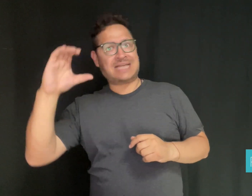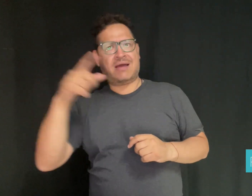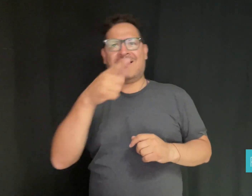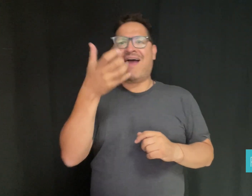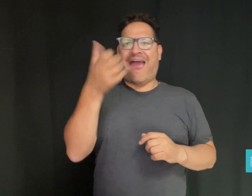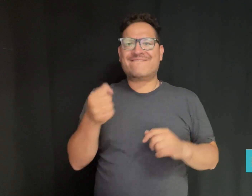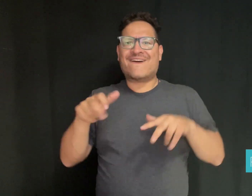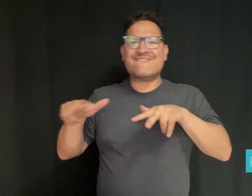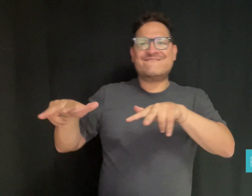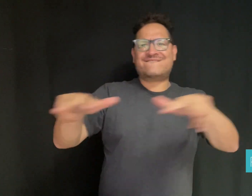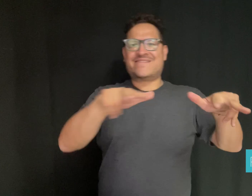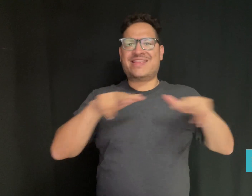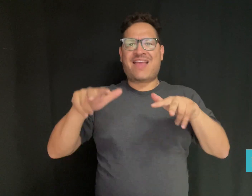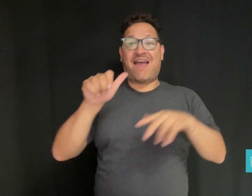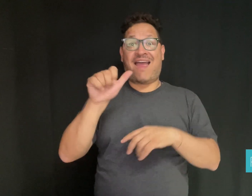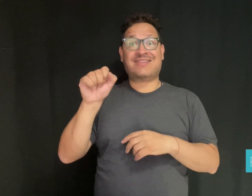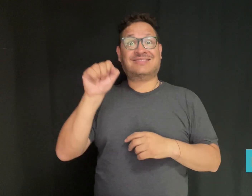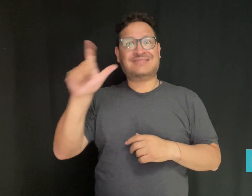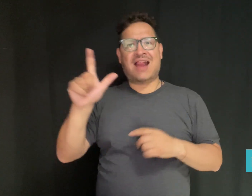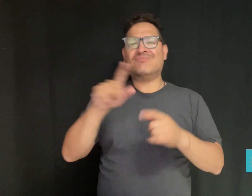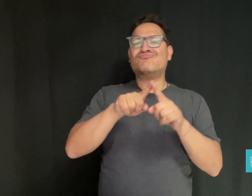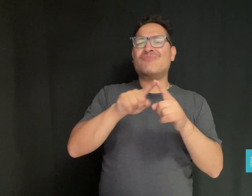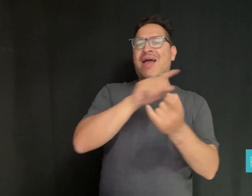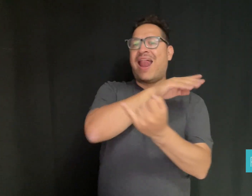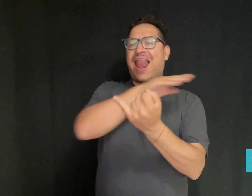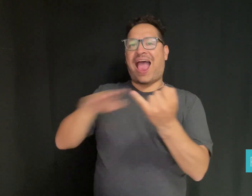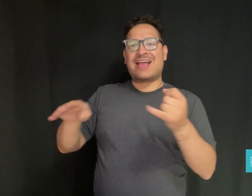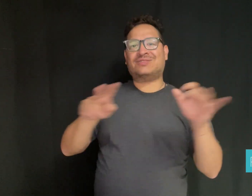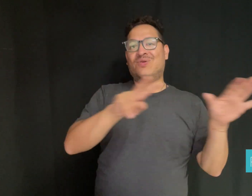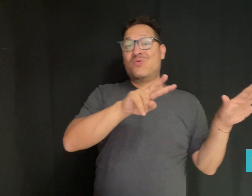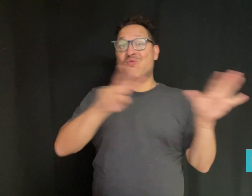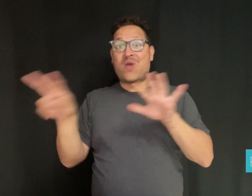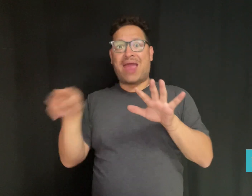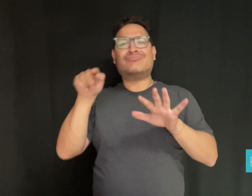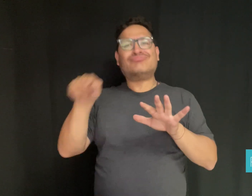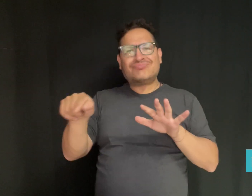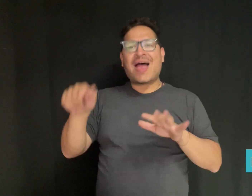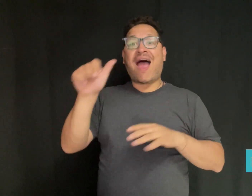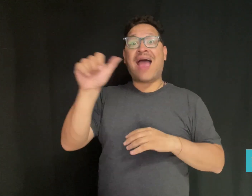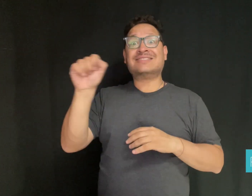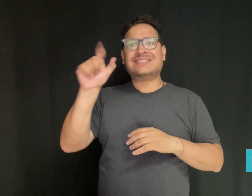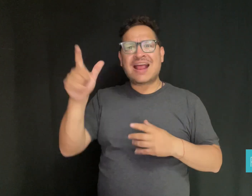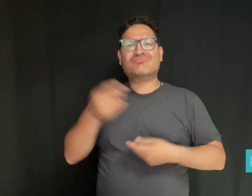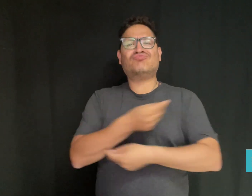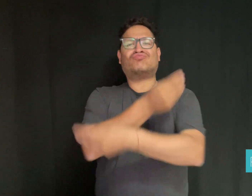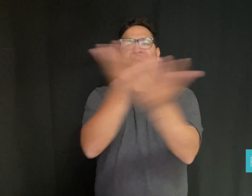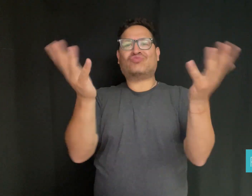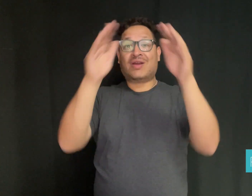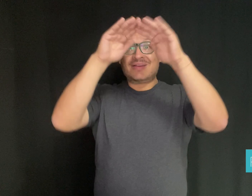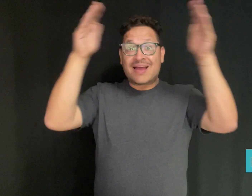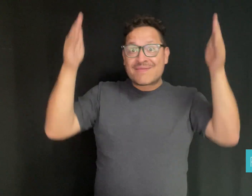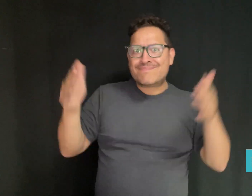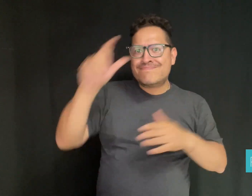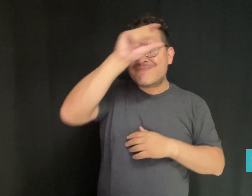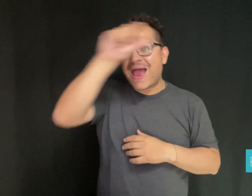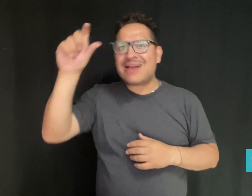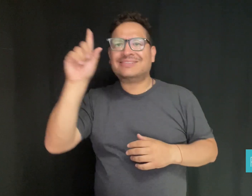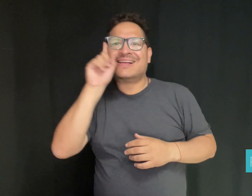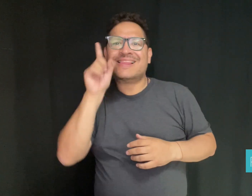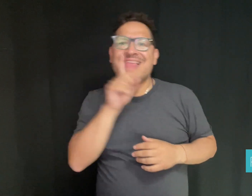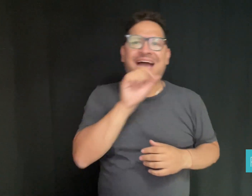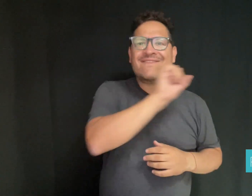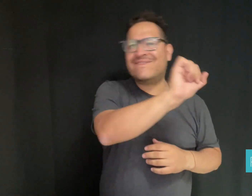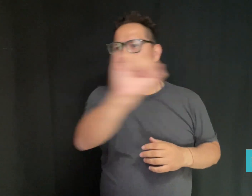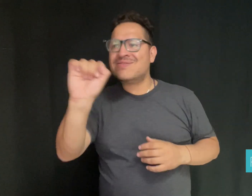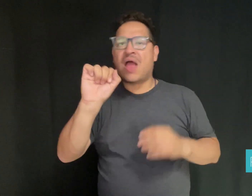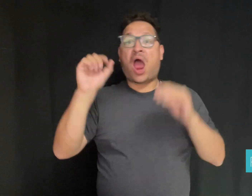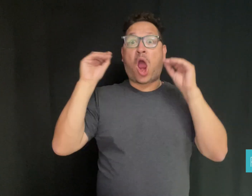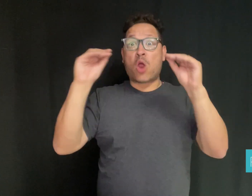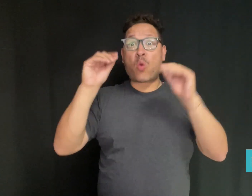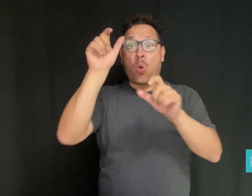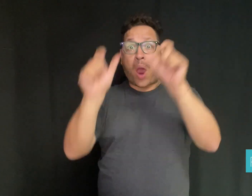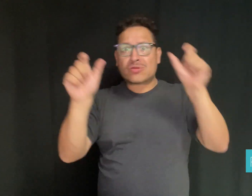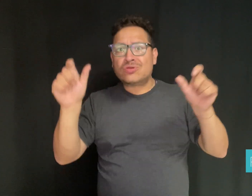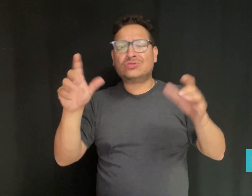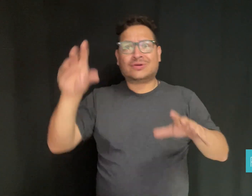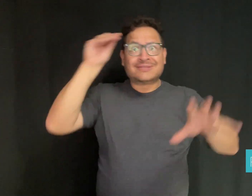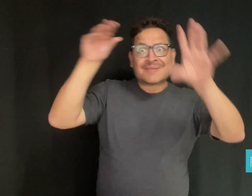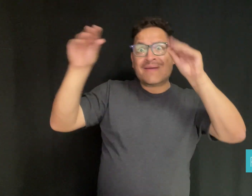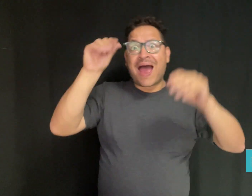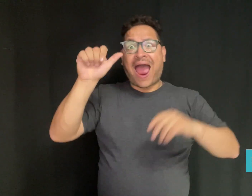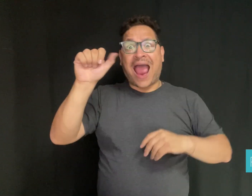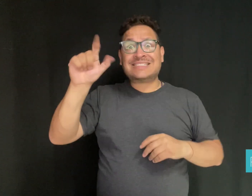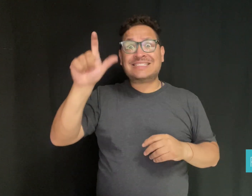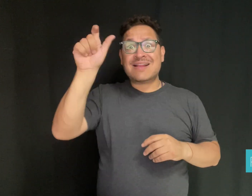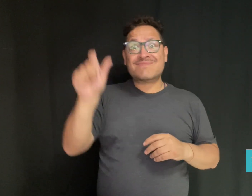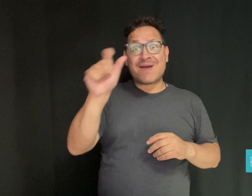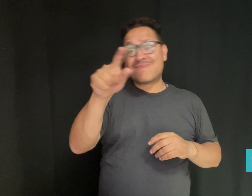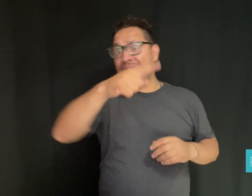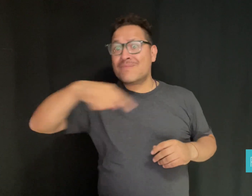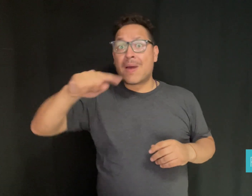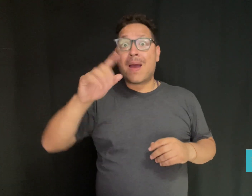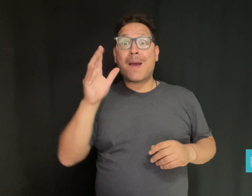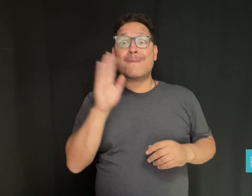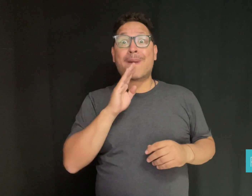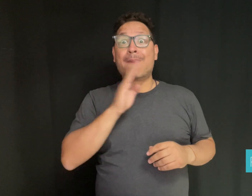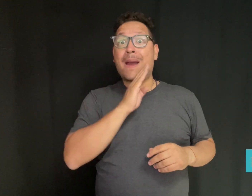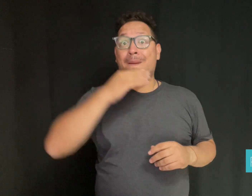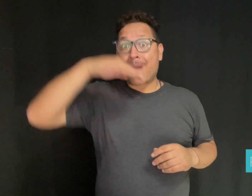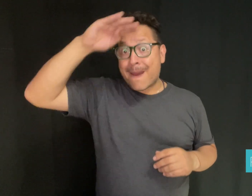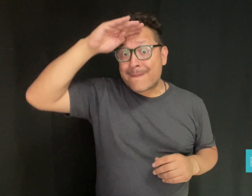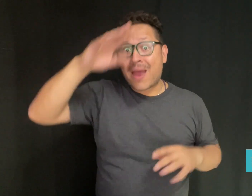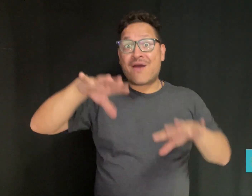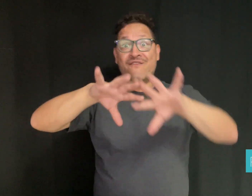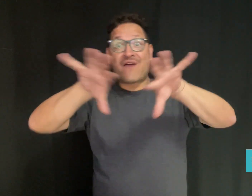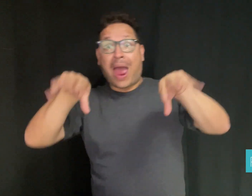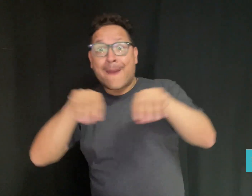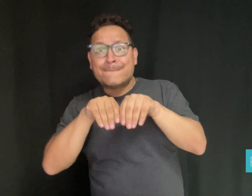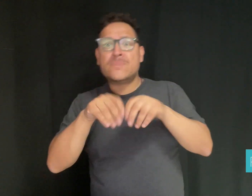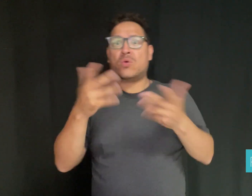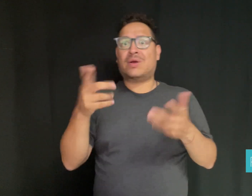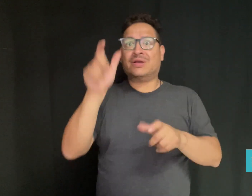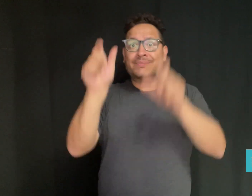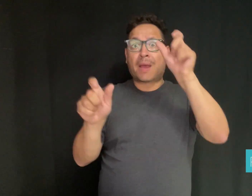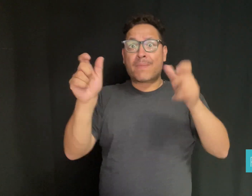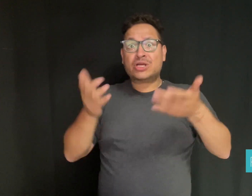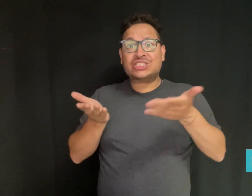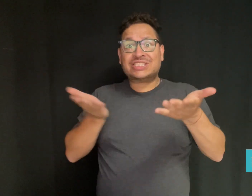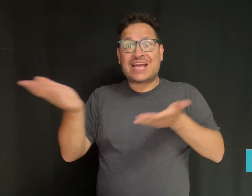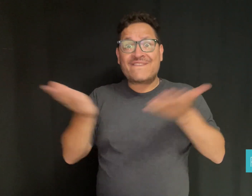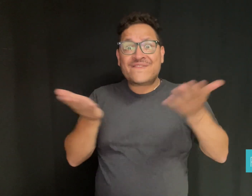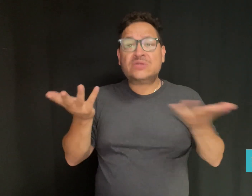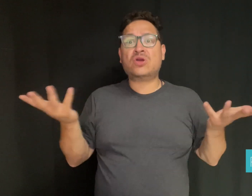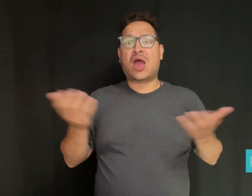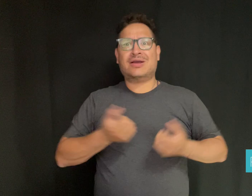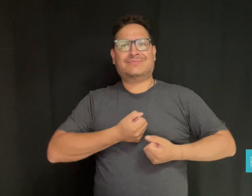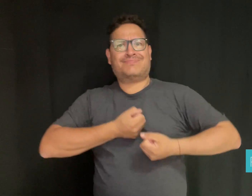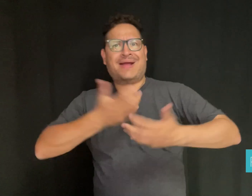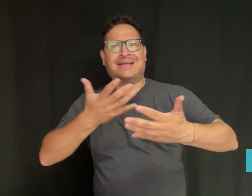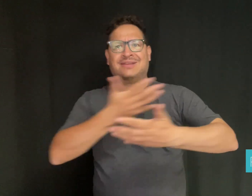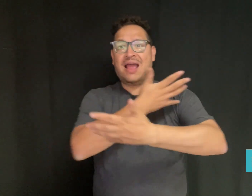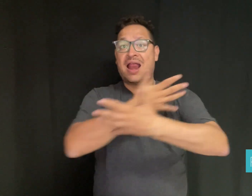the celebration. On Friday September 23,